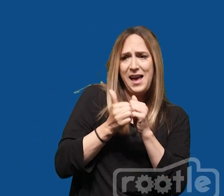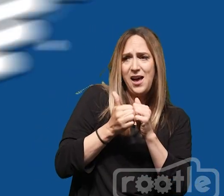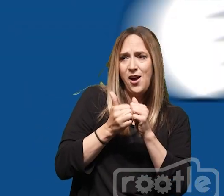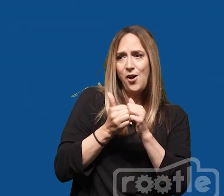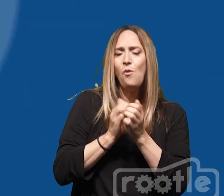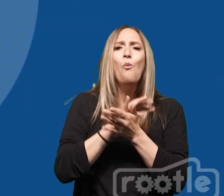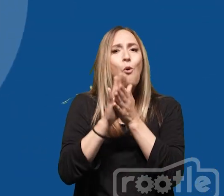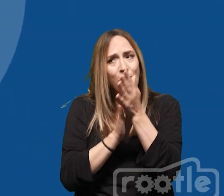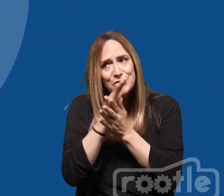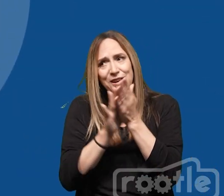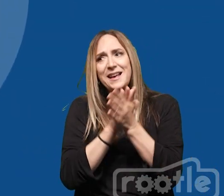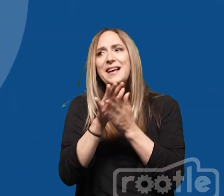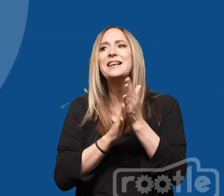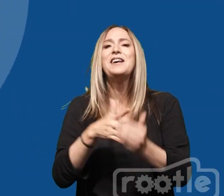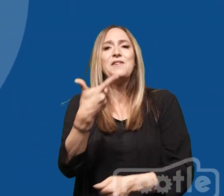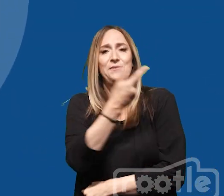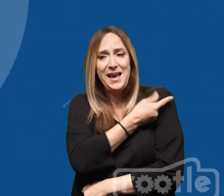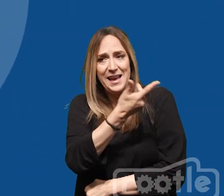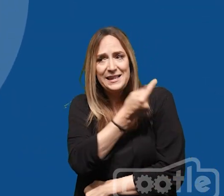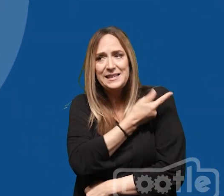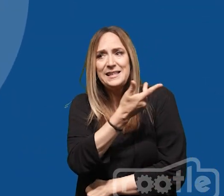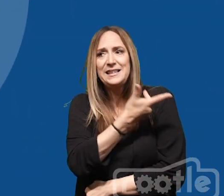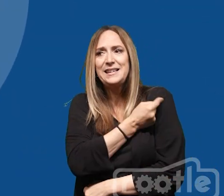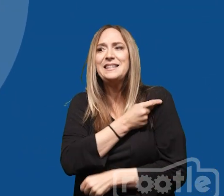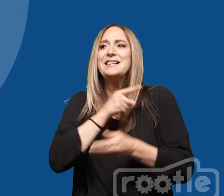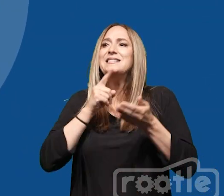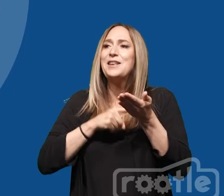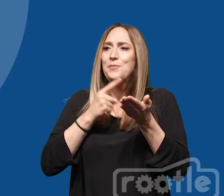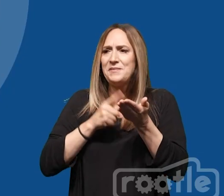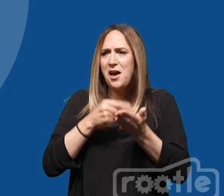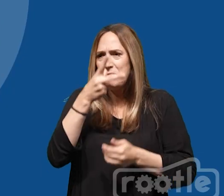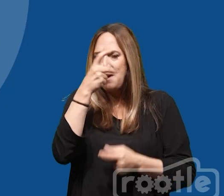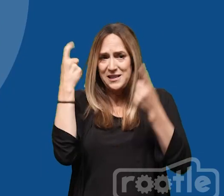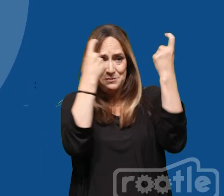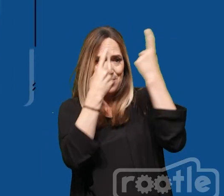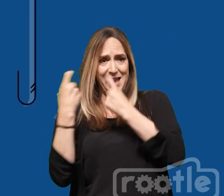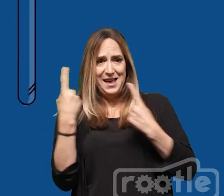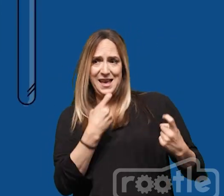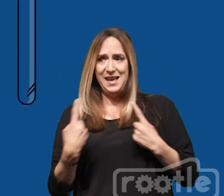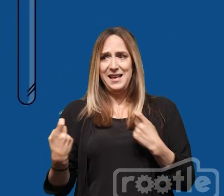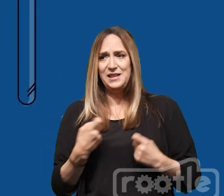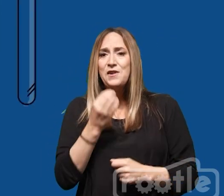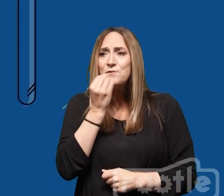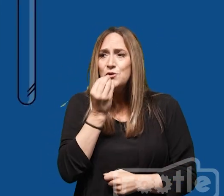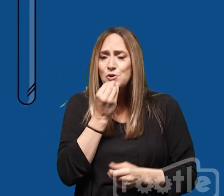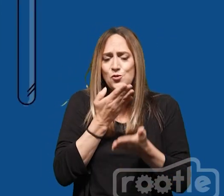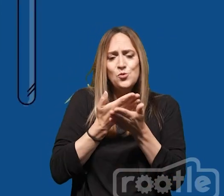or get a vaccine, and other times it's wearing bug spray or not eating certain foods.